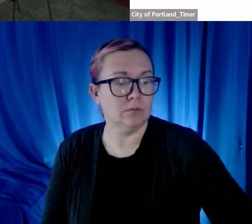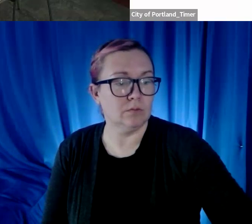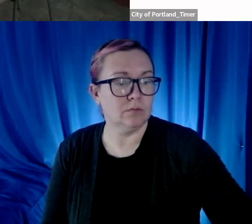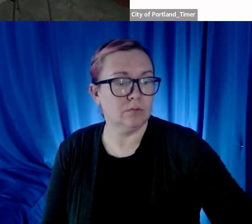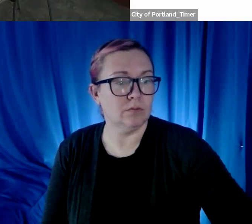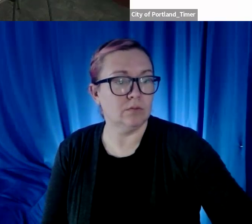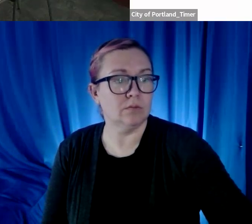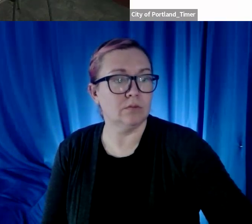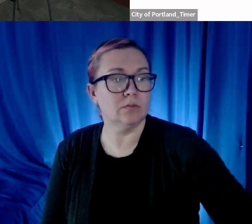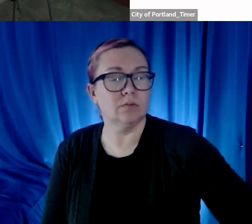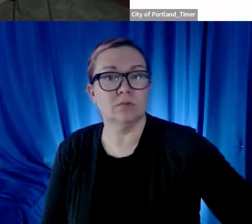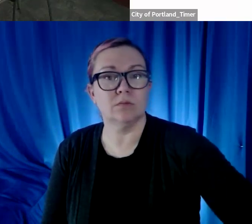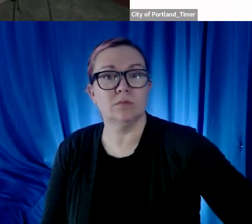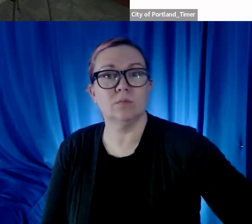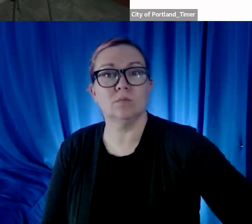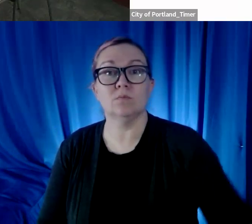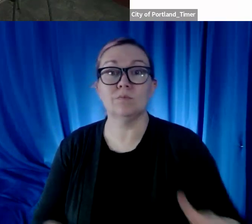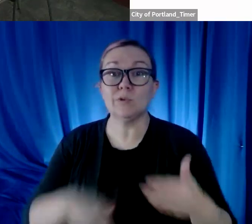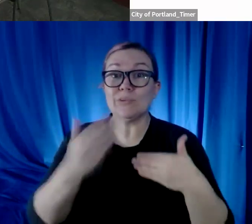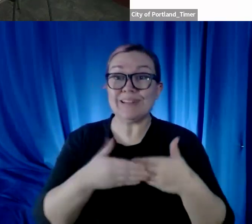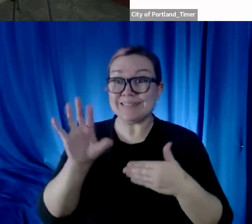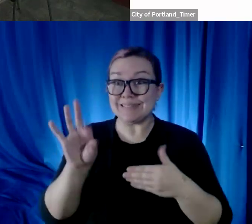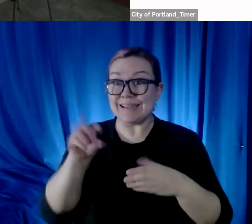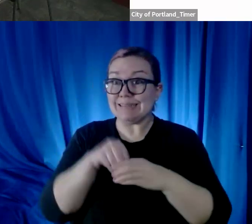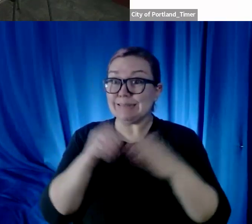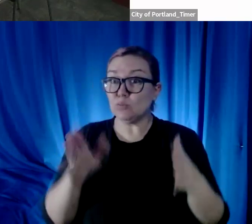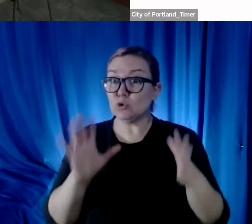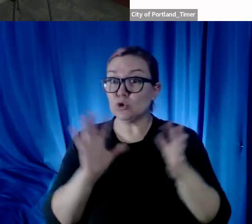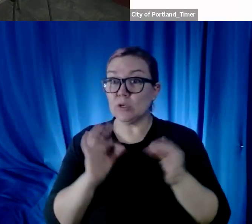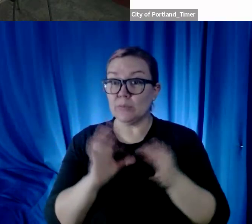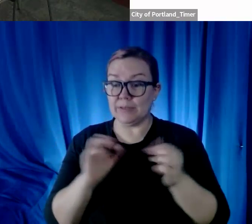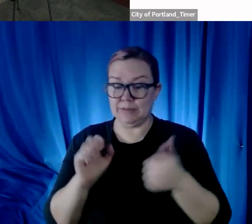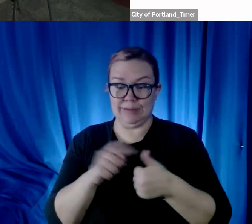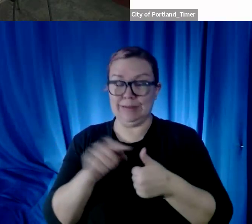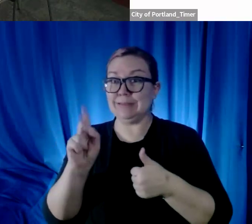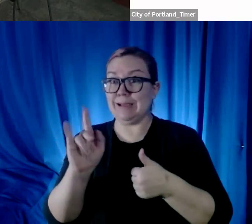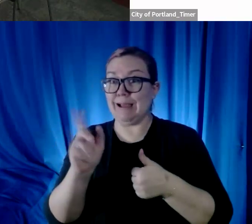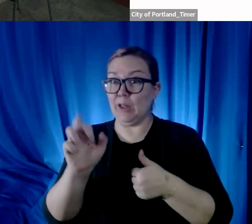And now we'll take our next nine in-person comments. Skylar cruz Damon Mott's story.